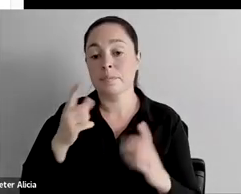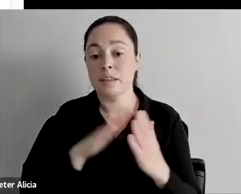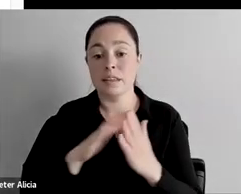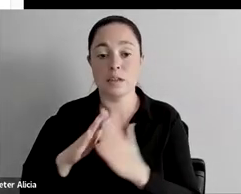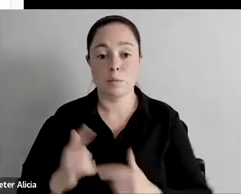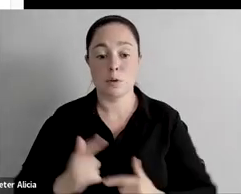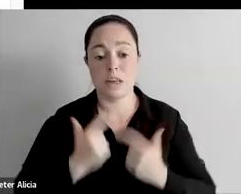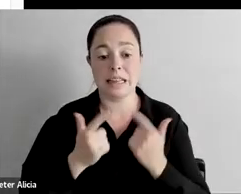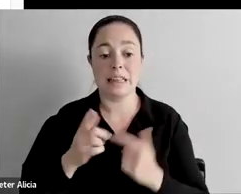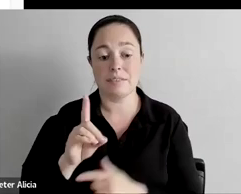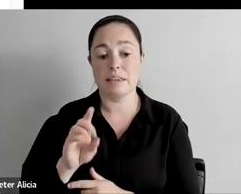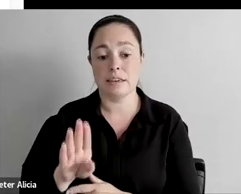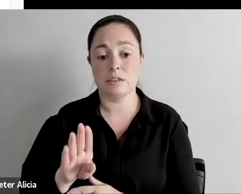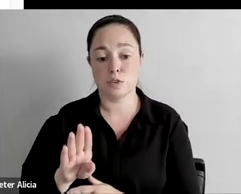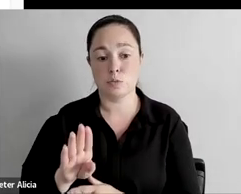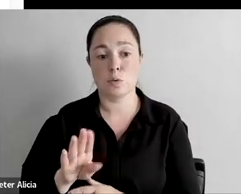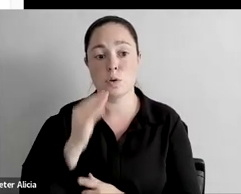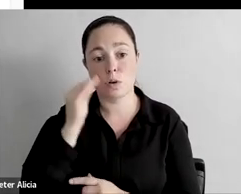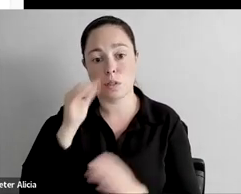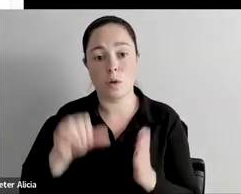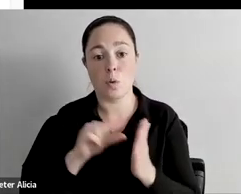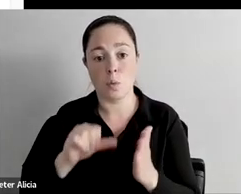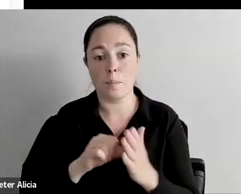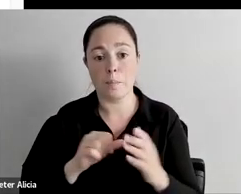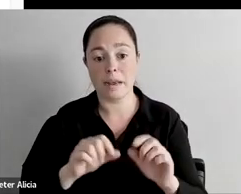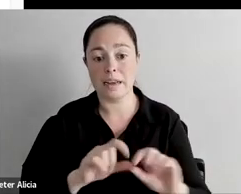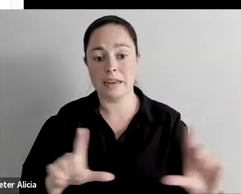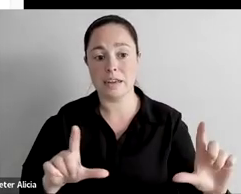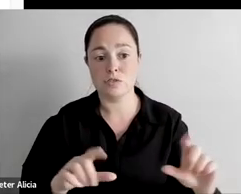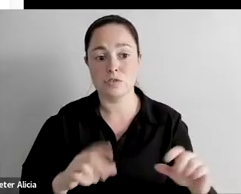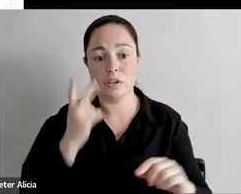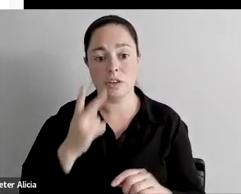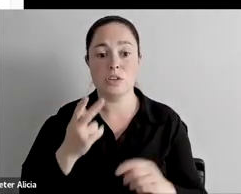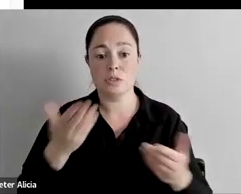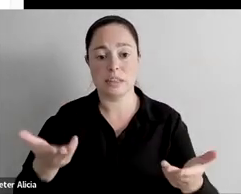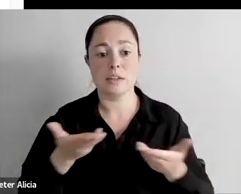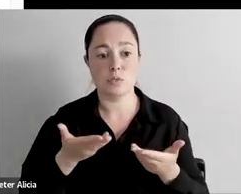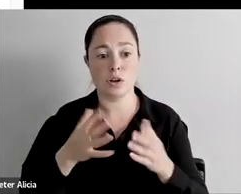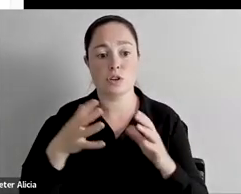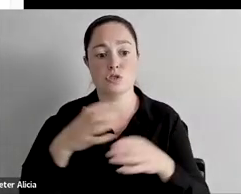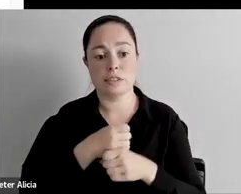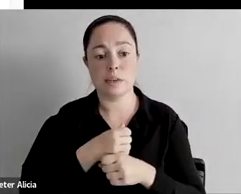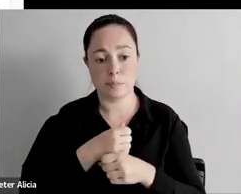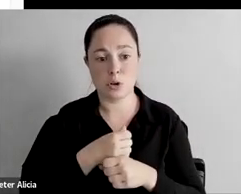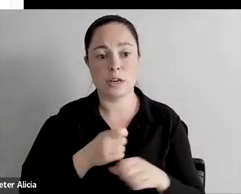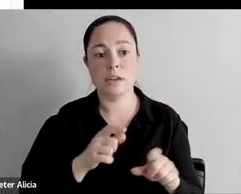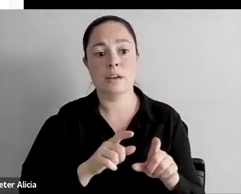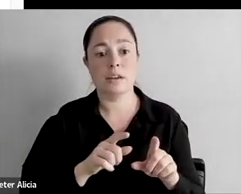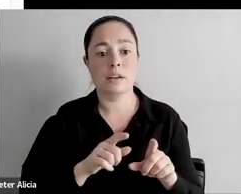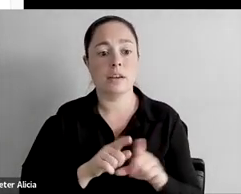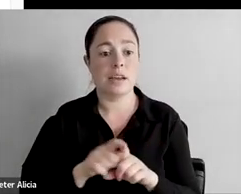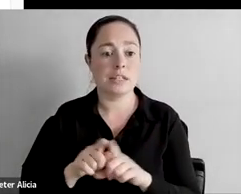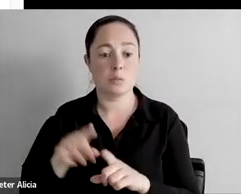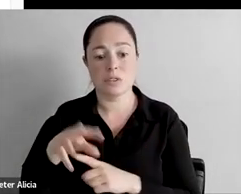Dashboard homepage, which has a brief introduction summary of the dashboard, as well as a video tutorial